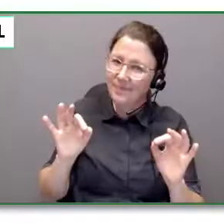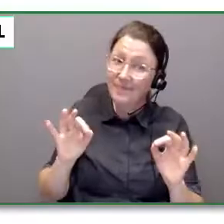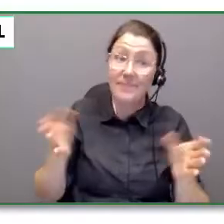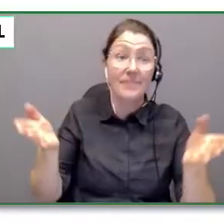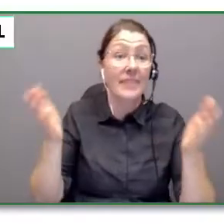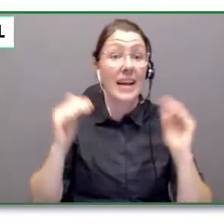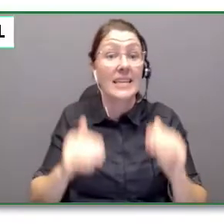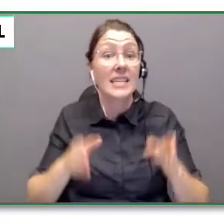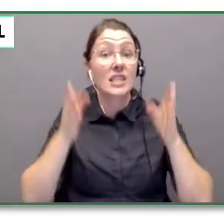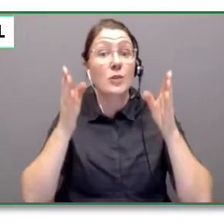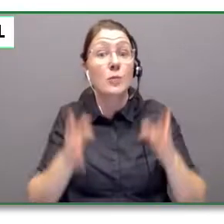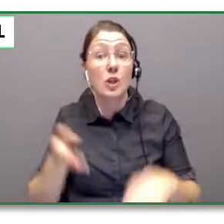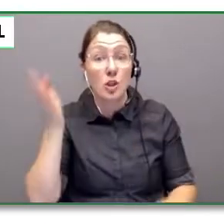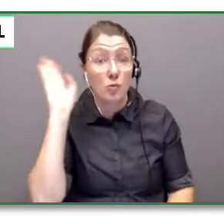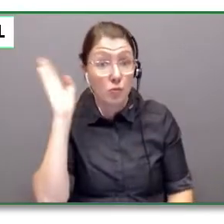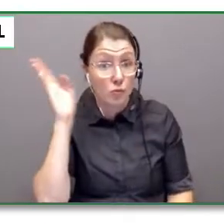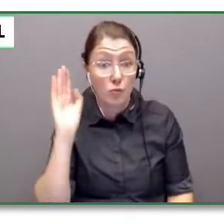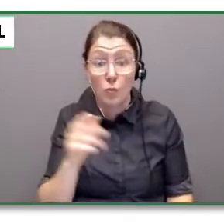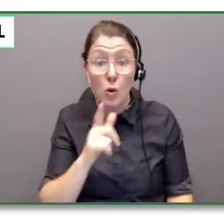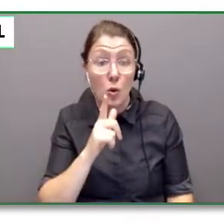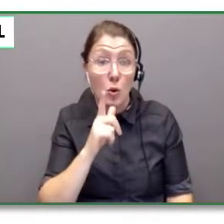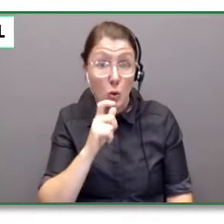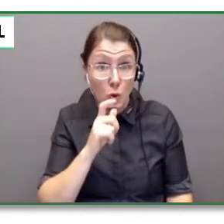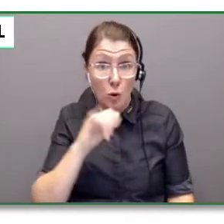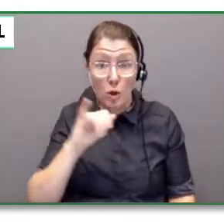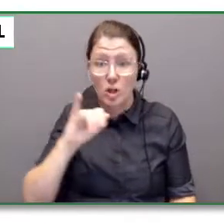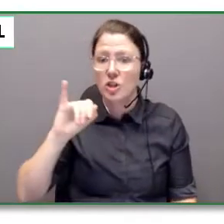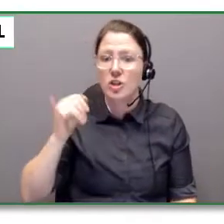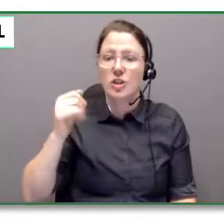Our speaker this hour is Janice Neufeld. Janice is a dynamic motivating leader and